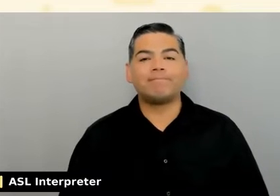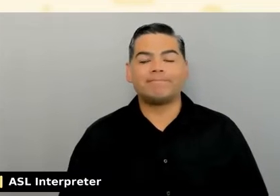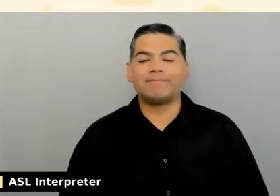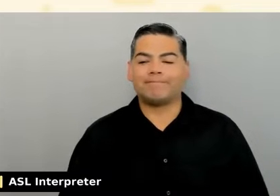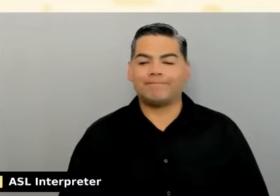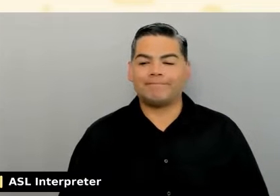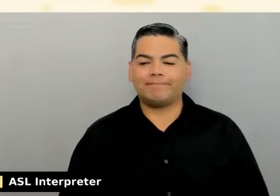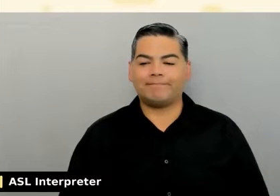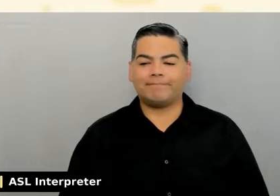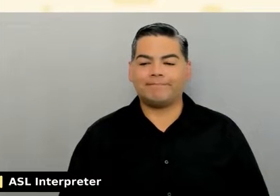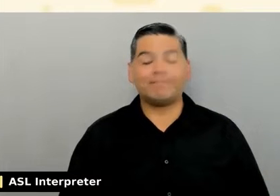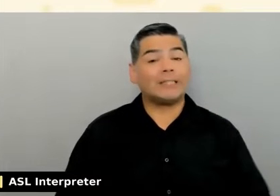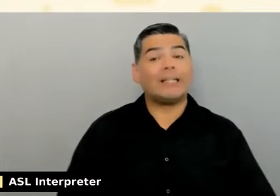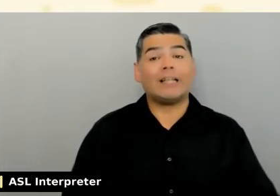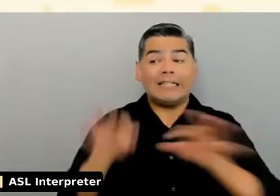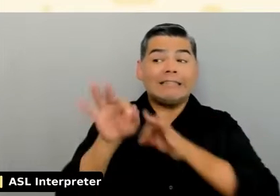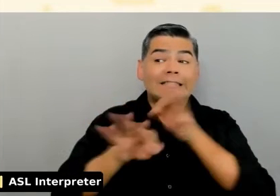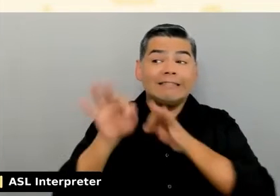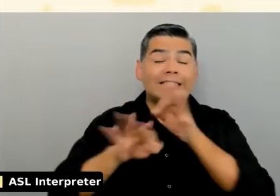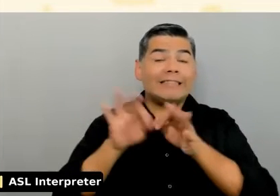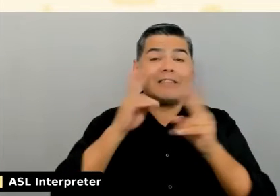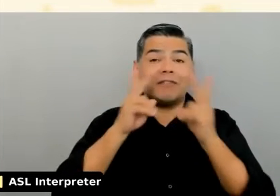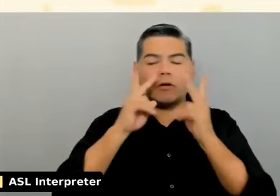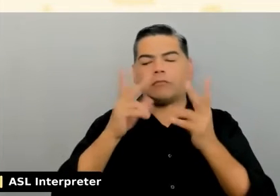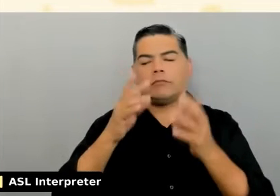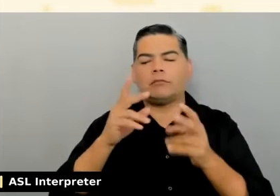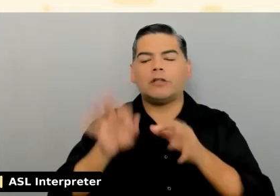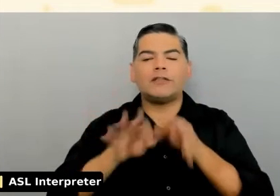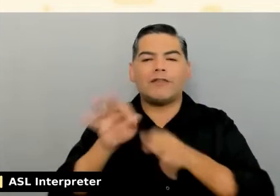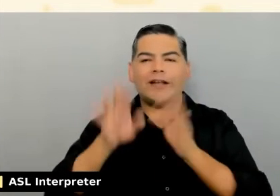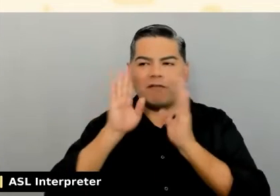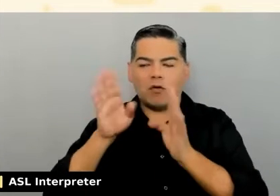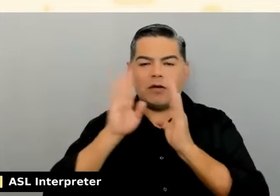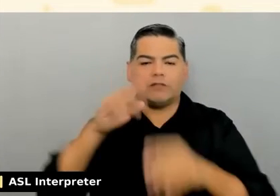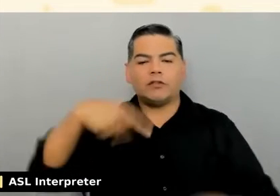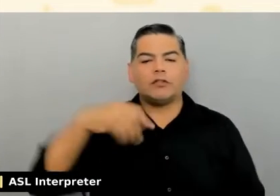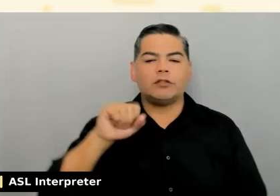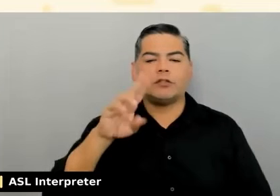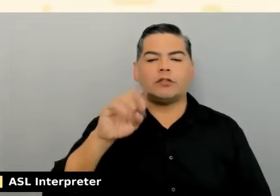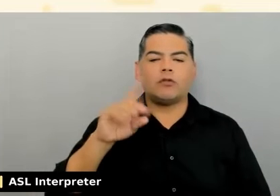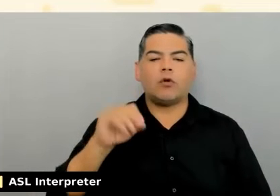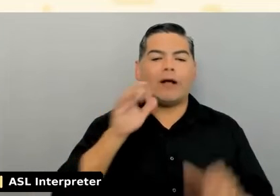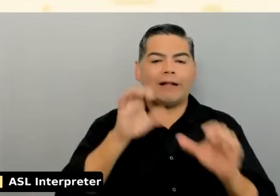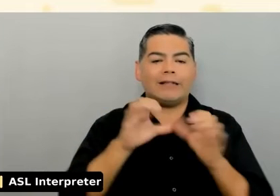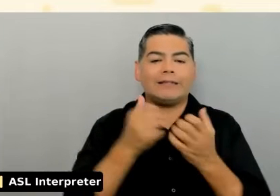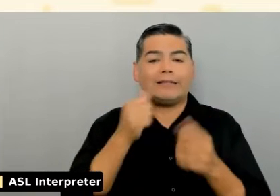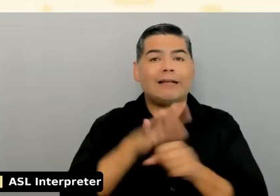Defining a focused pseudo class is not enough. On top of it, we need to make sure in order to conform to WCAG